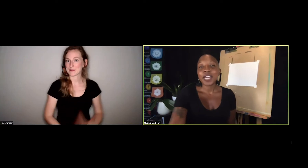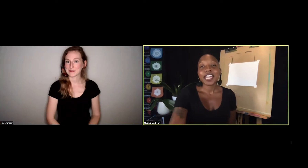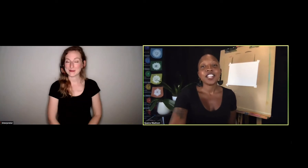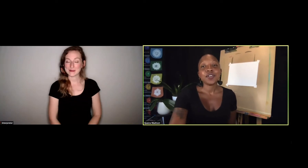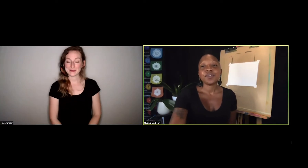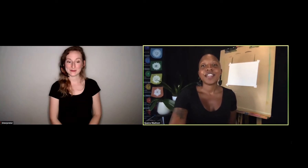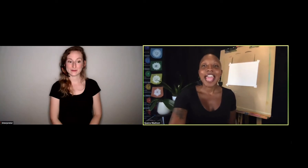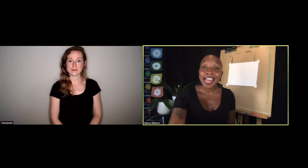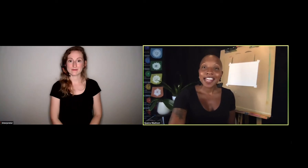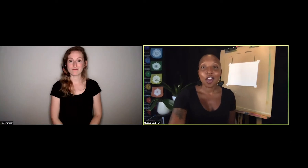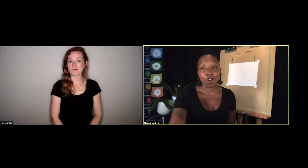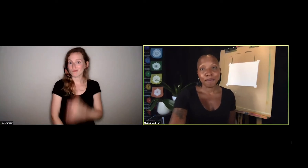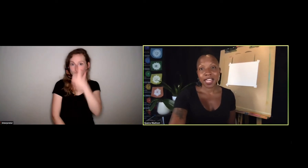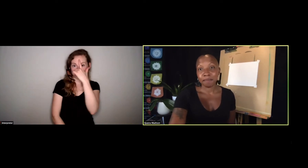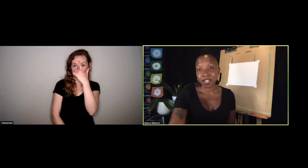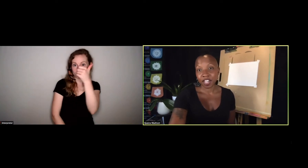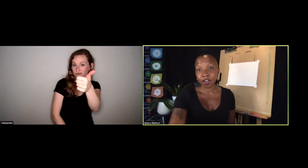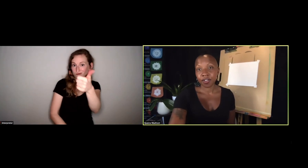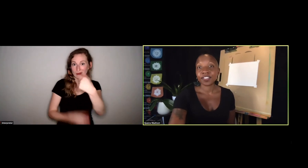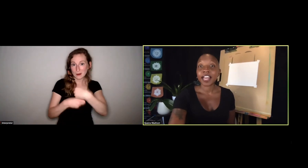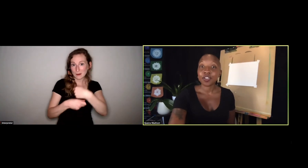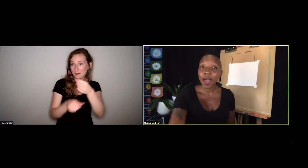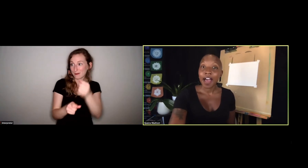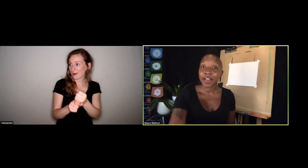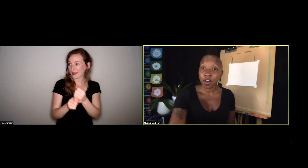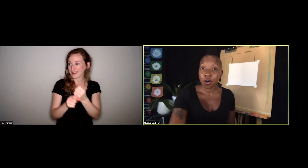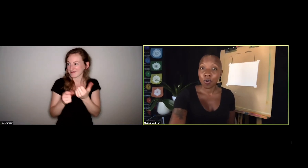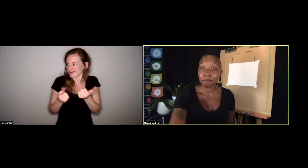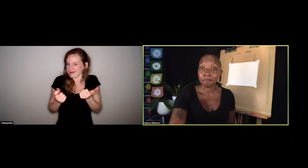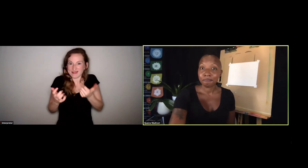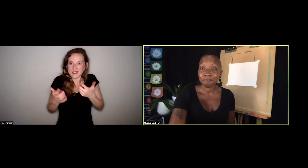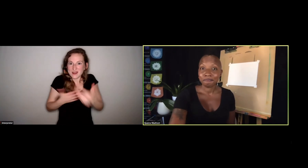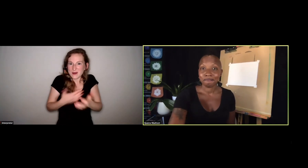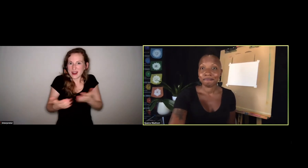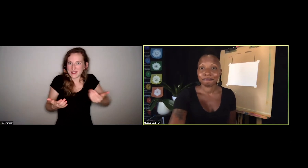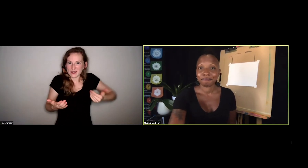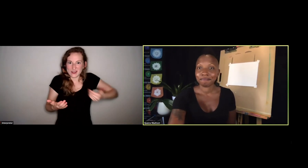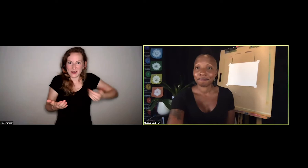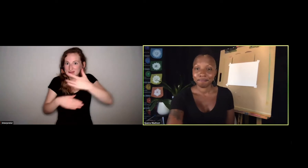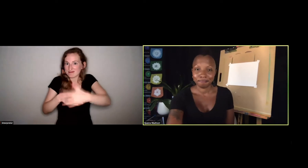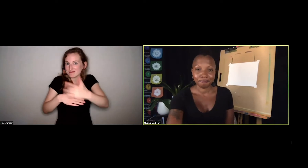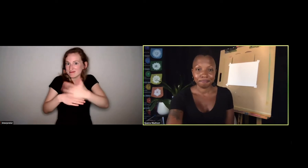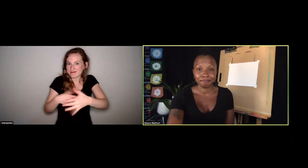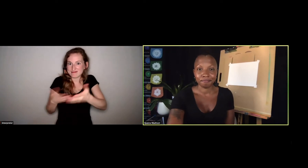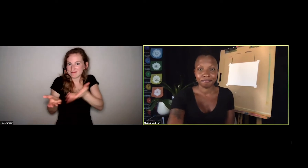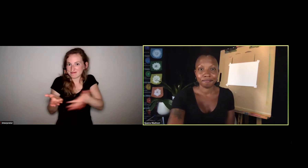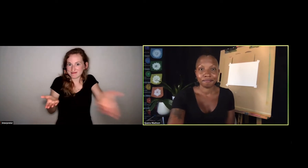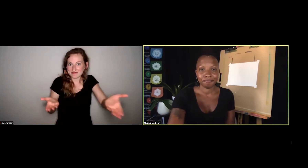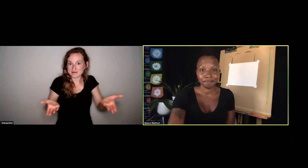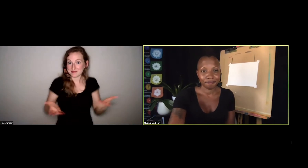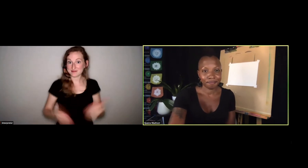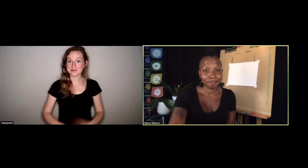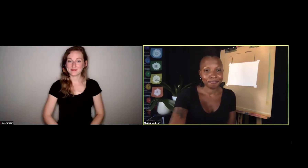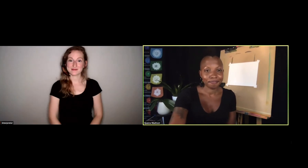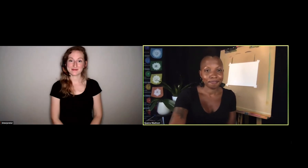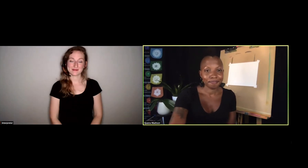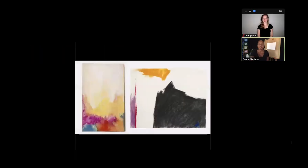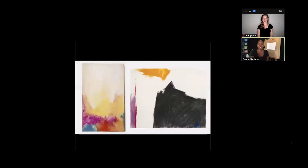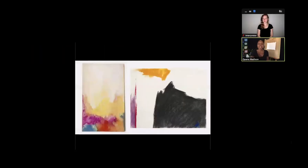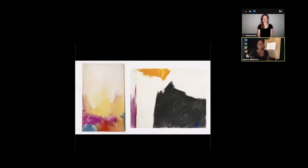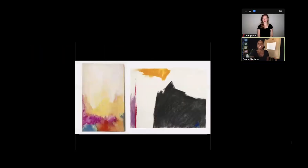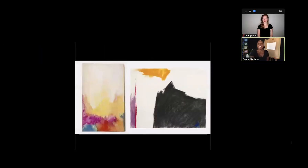You can use any art-making materials that you have at home.